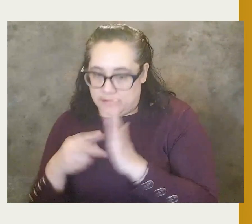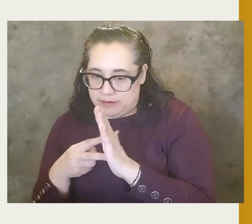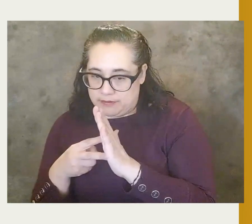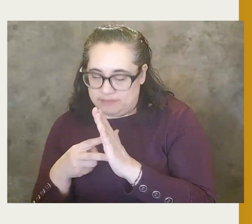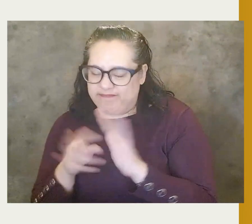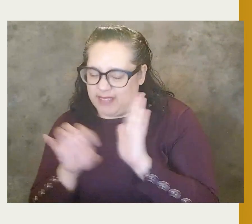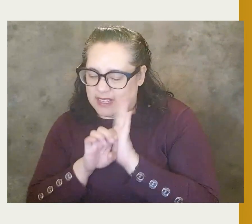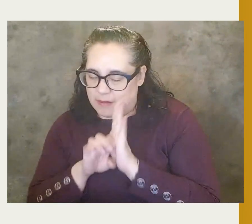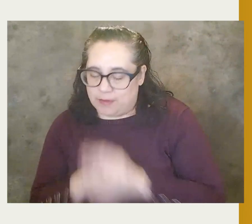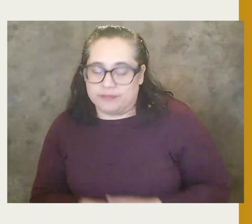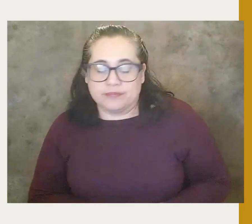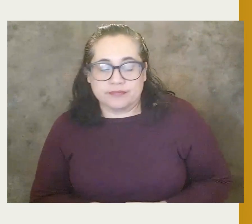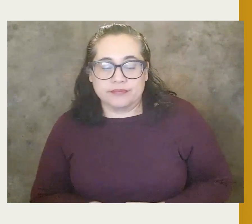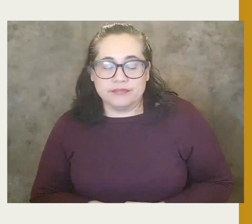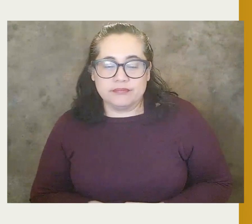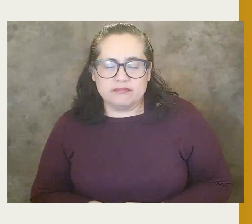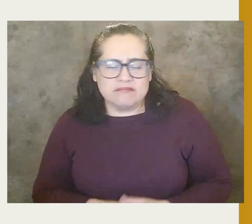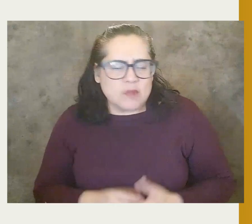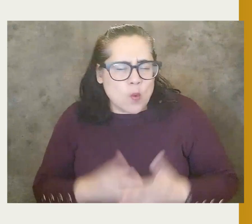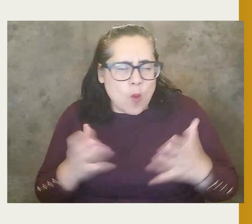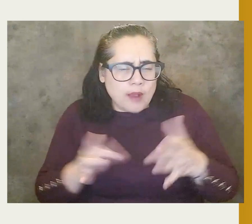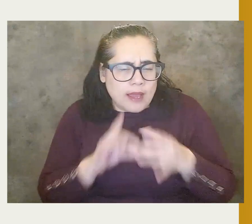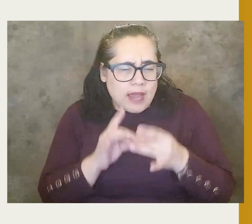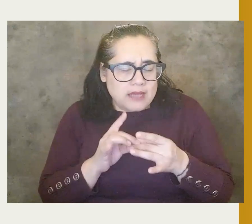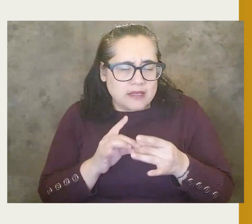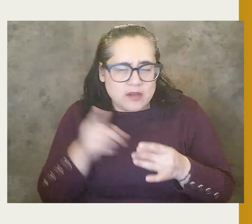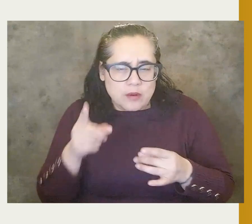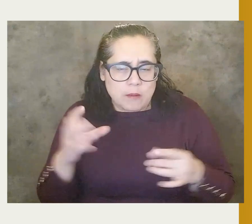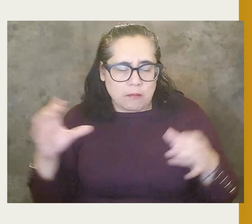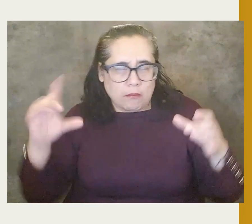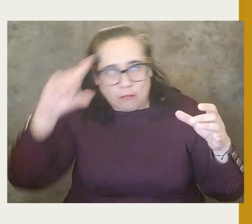For example, what connection is made if I ...